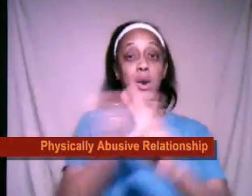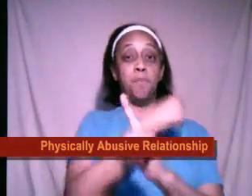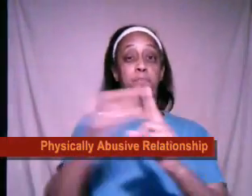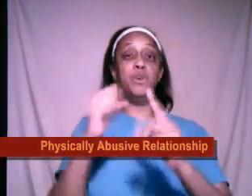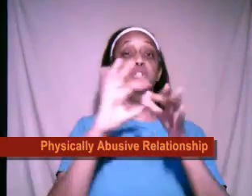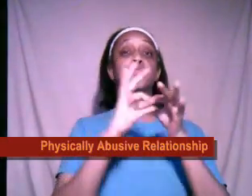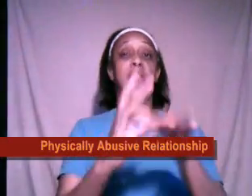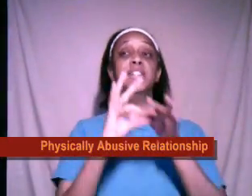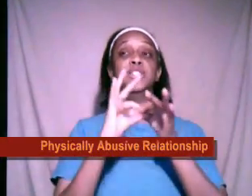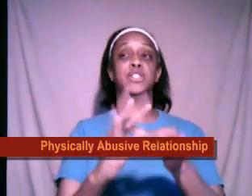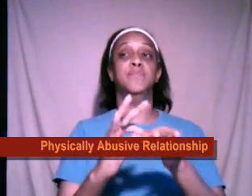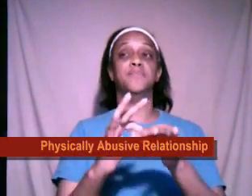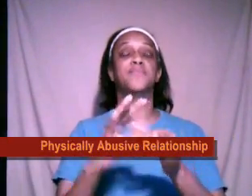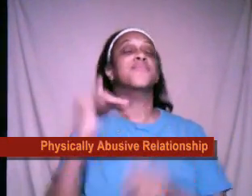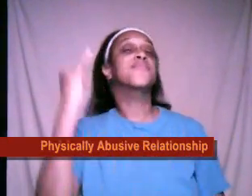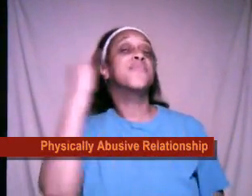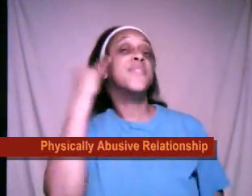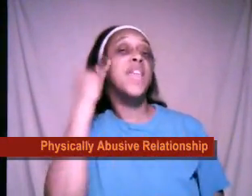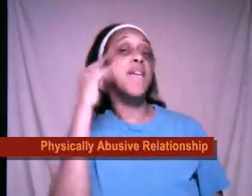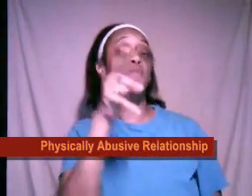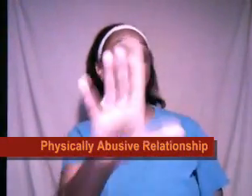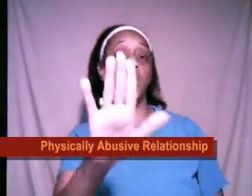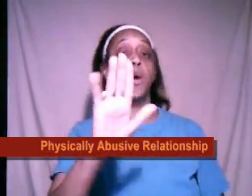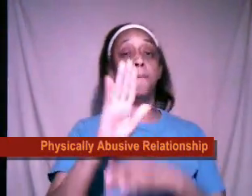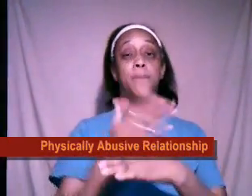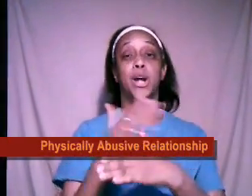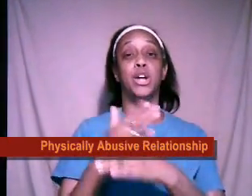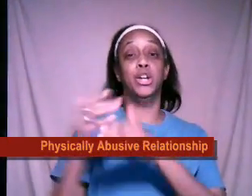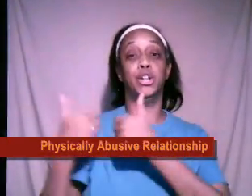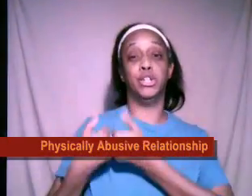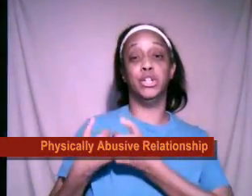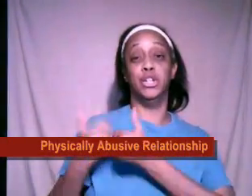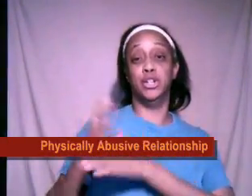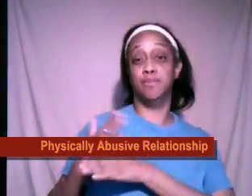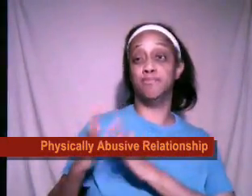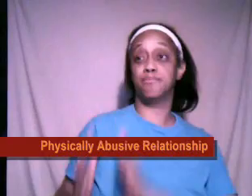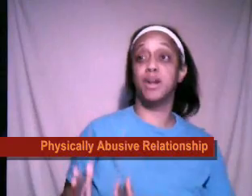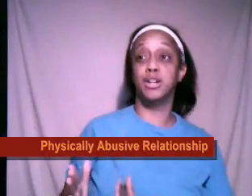abusive relationship if your partner